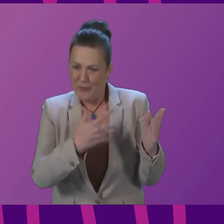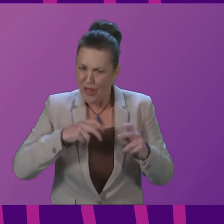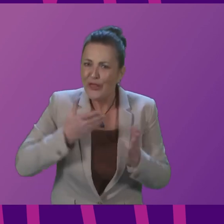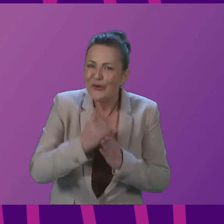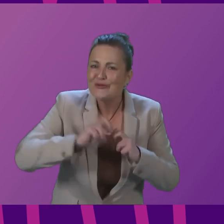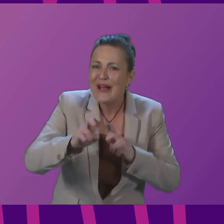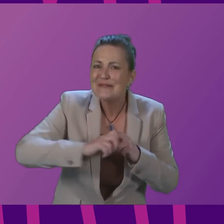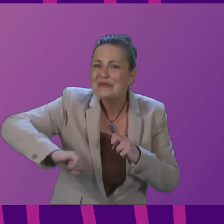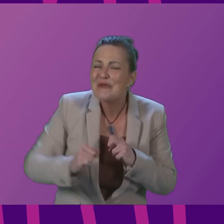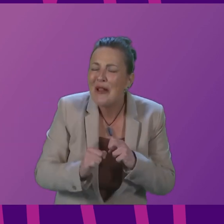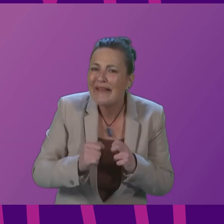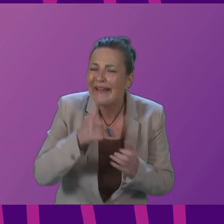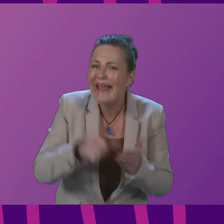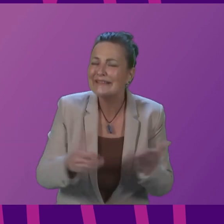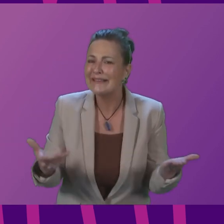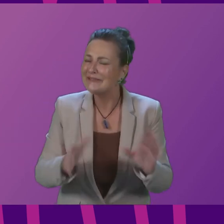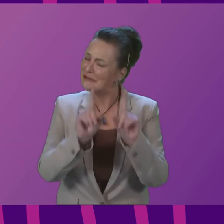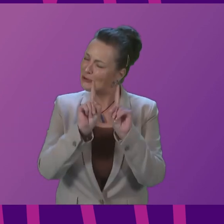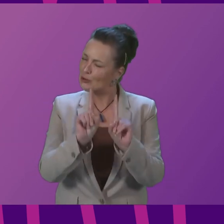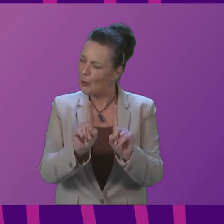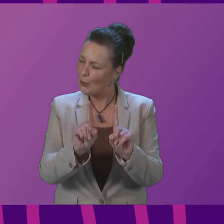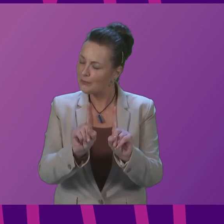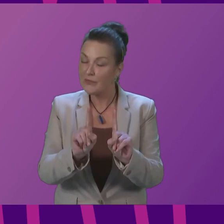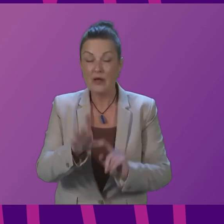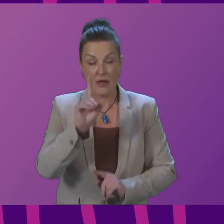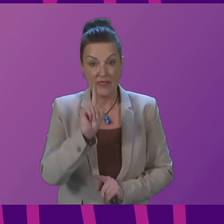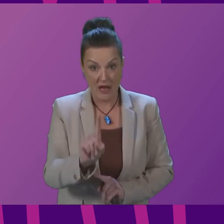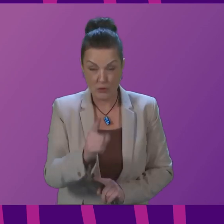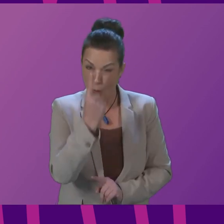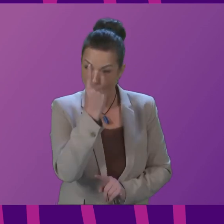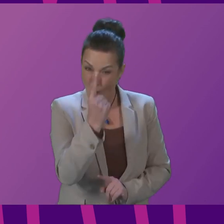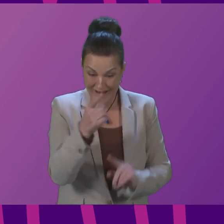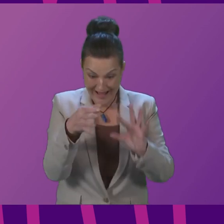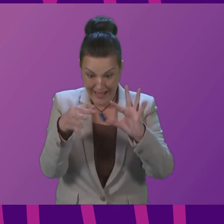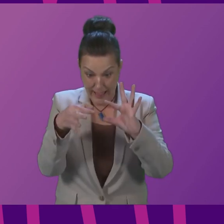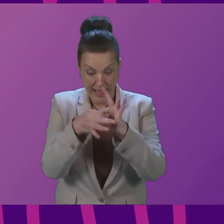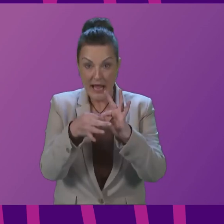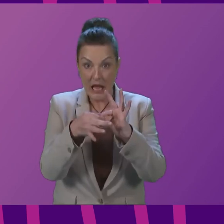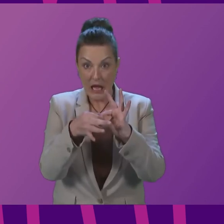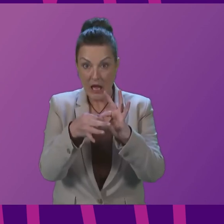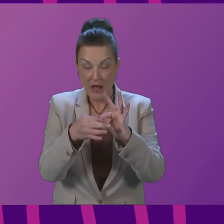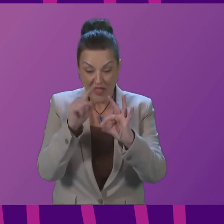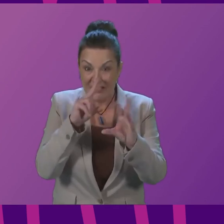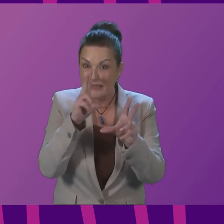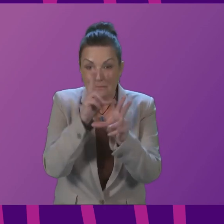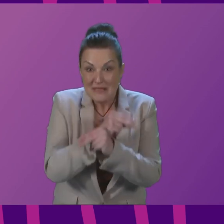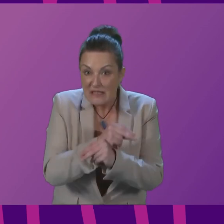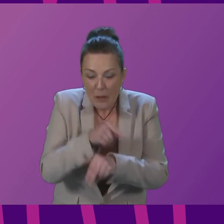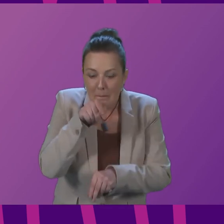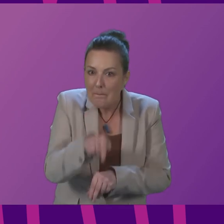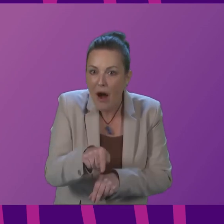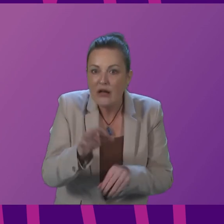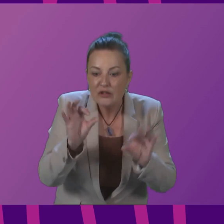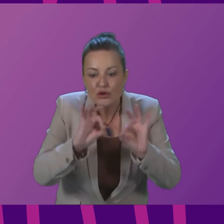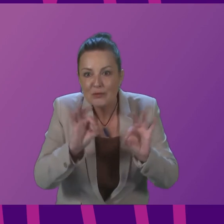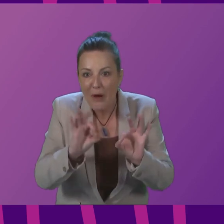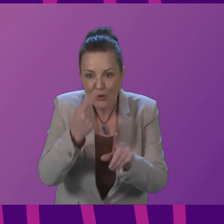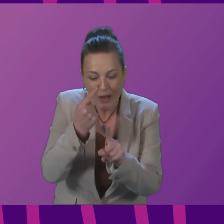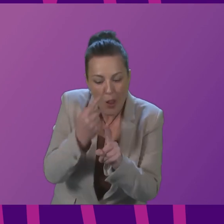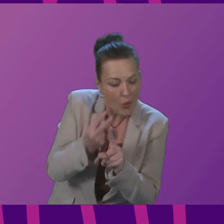There is one link in the chain that is missing, but one can still very clearly follow the